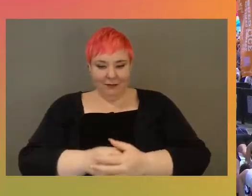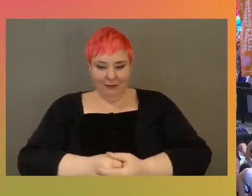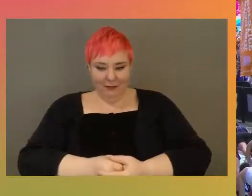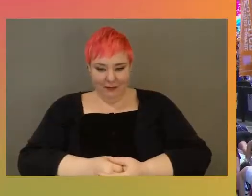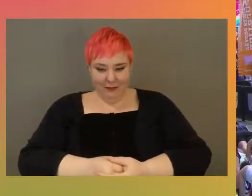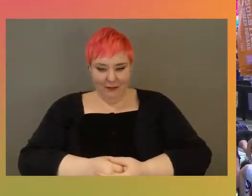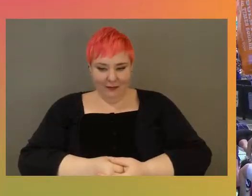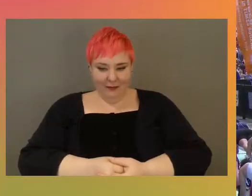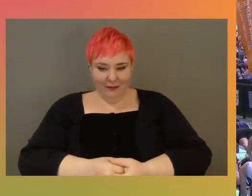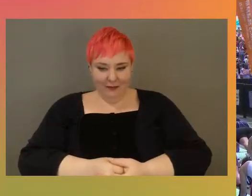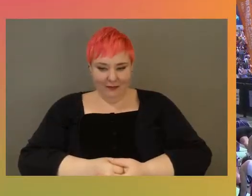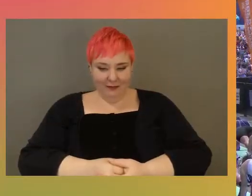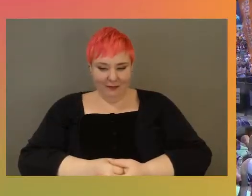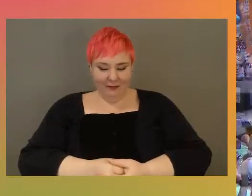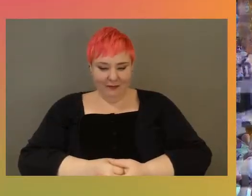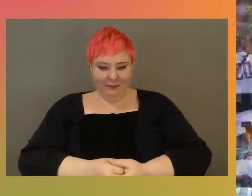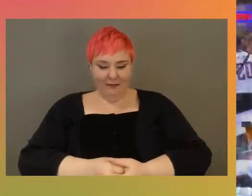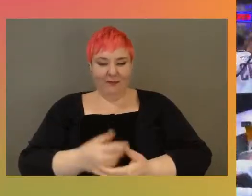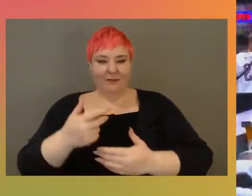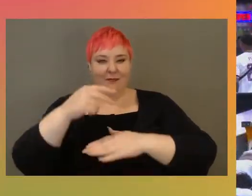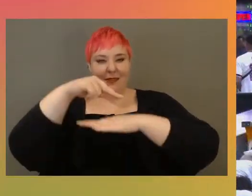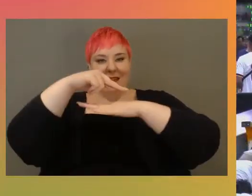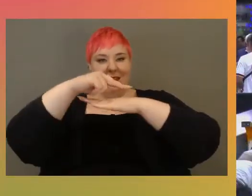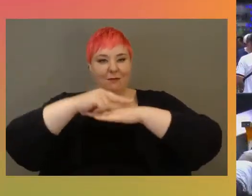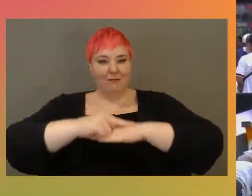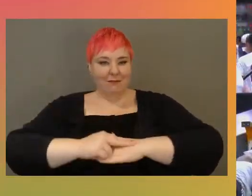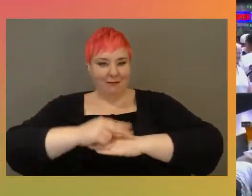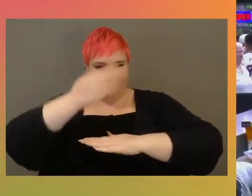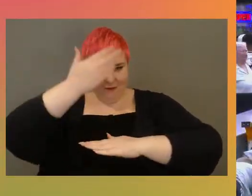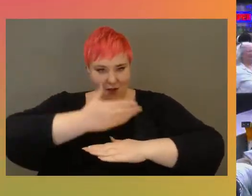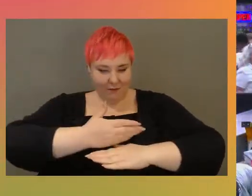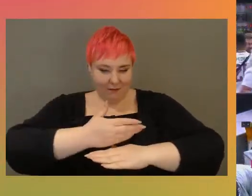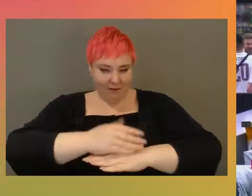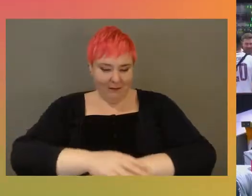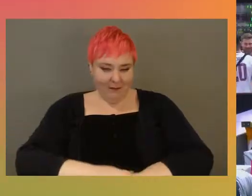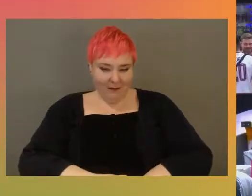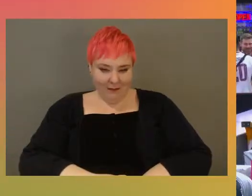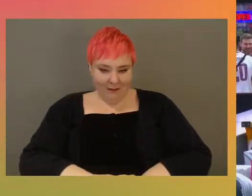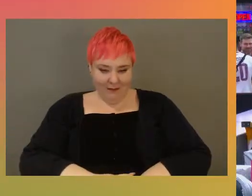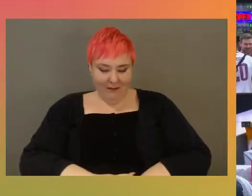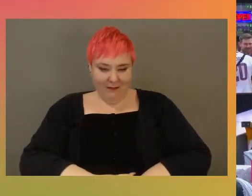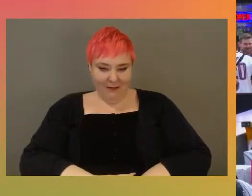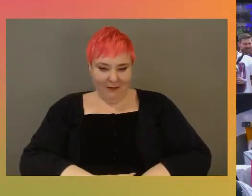HEART.